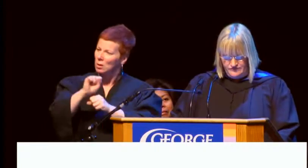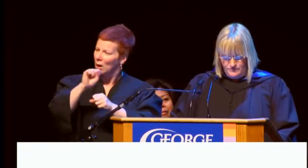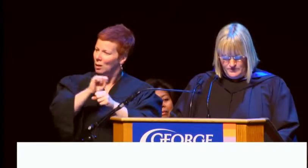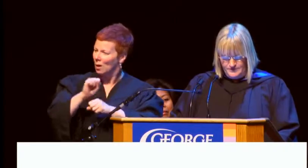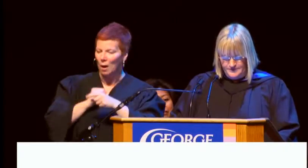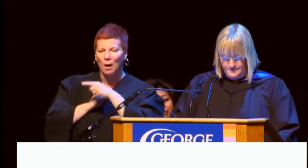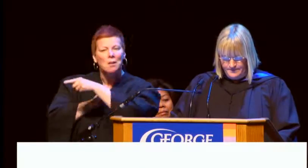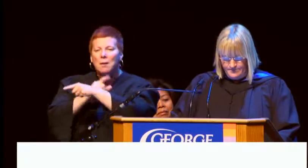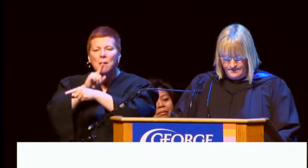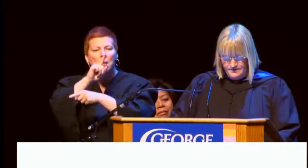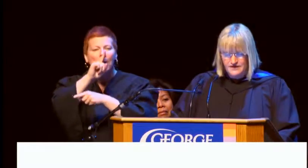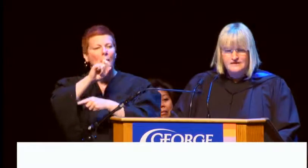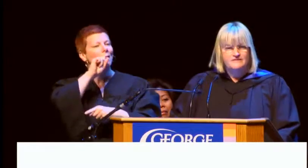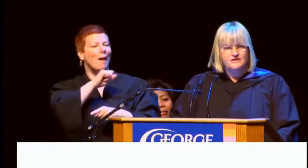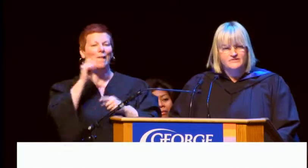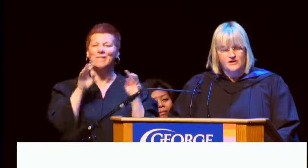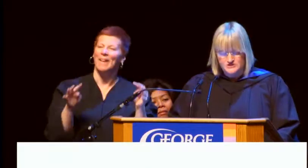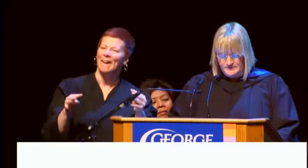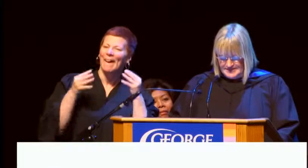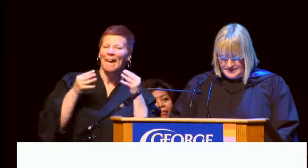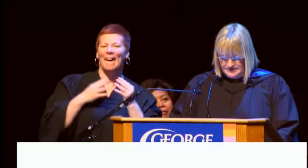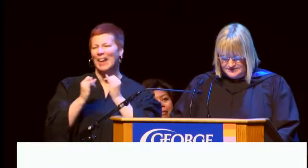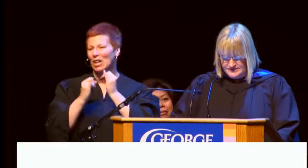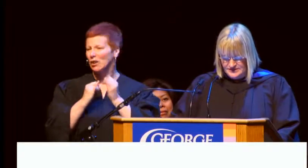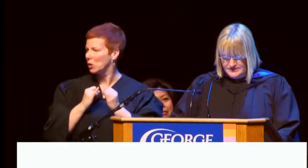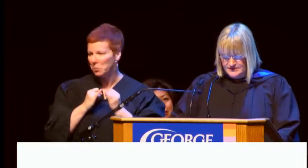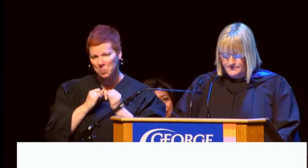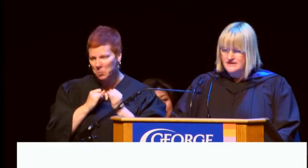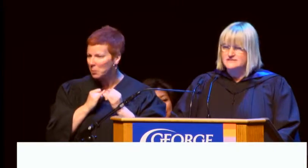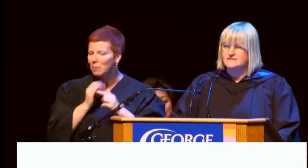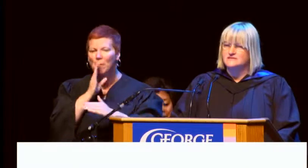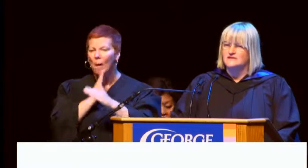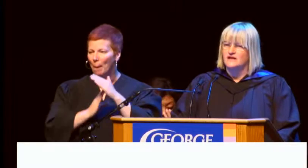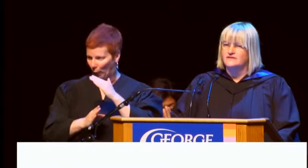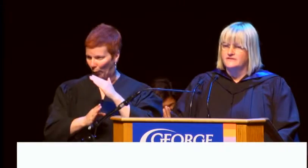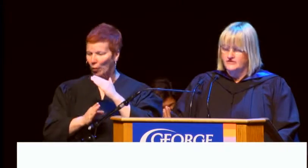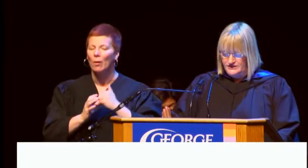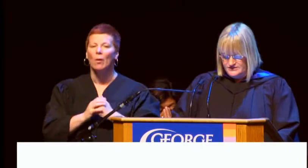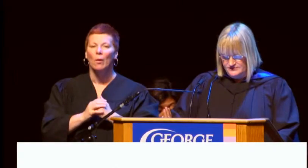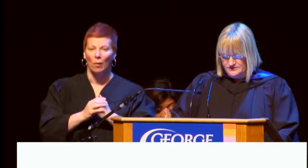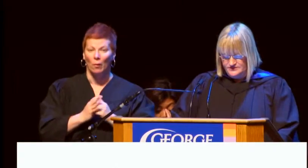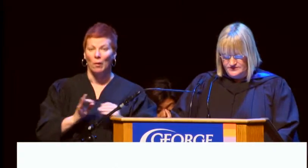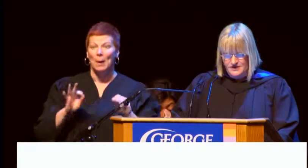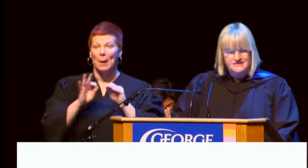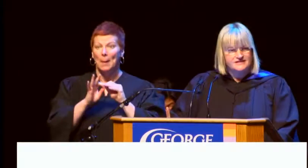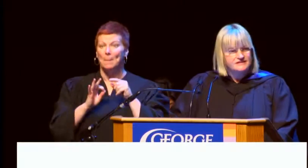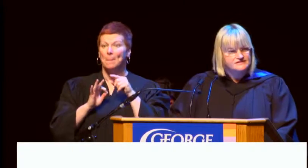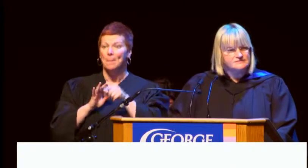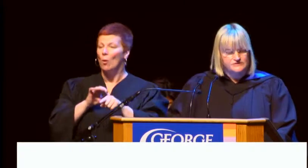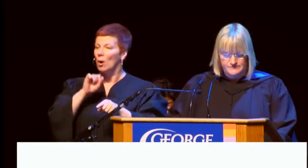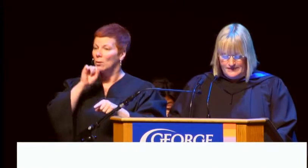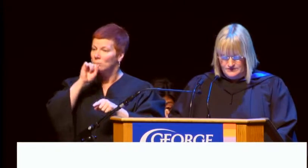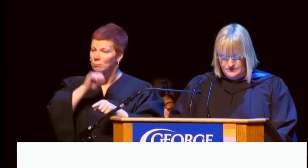NEVER LET THE HOSPITALITY SIDE TAKE A BACK SEAT TO CULINARY CREATIVITY. THE CUSTOMER IS PARAMOUNT.